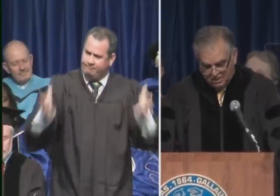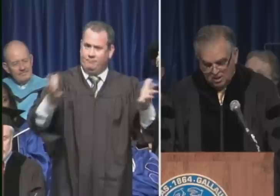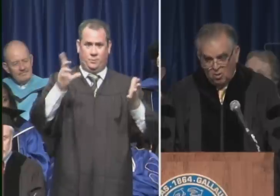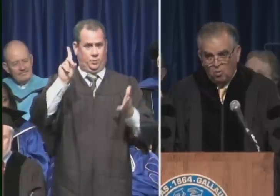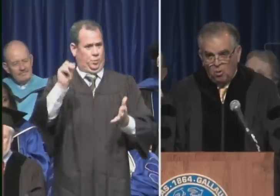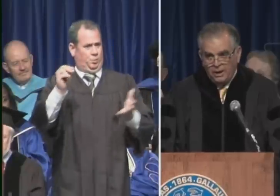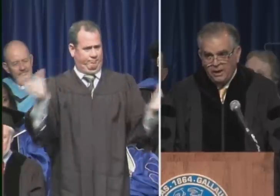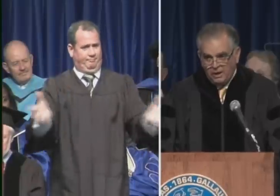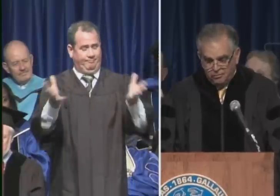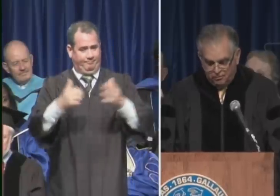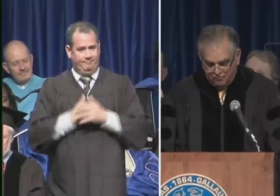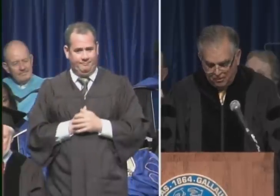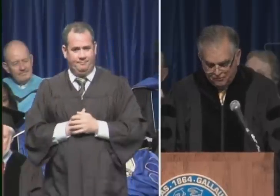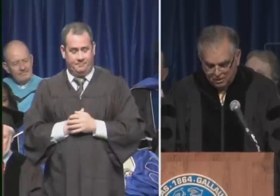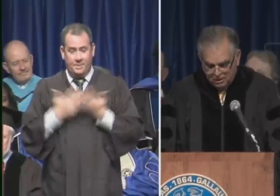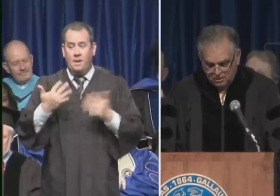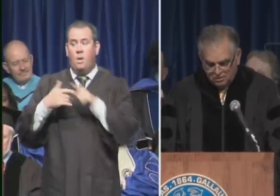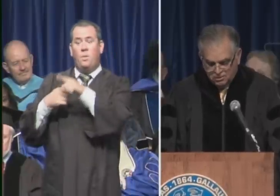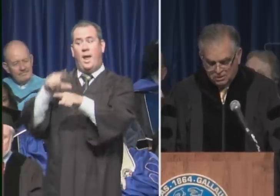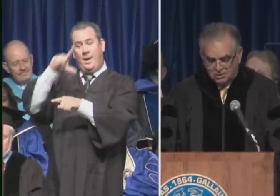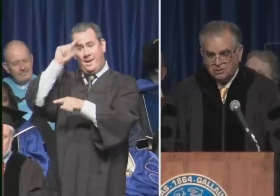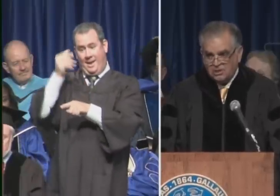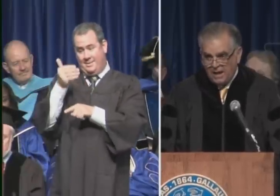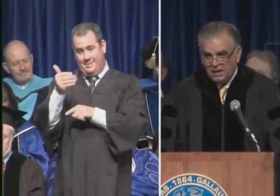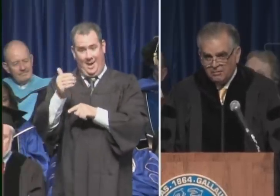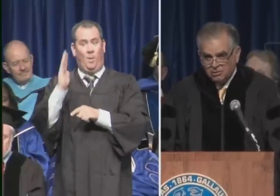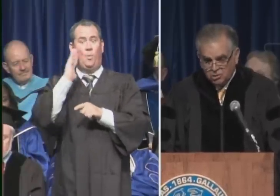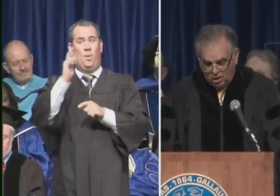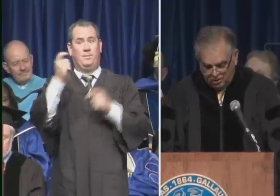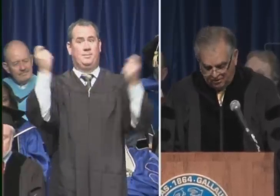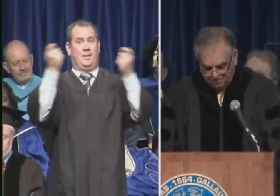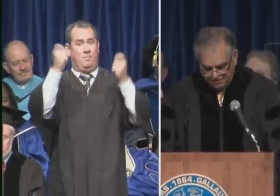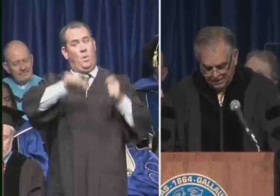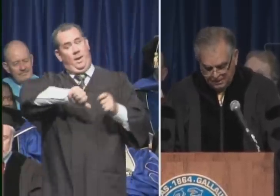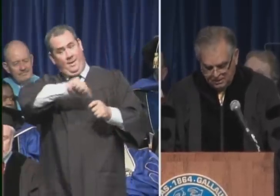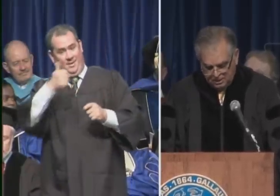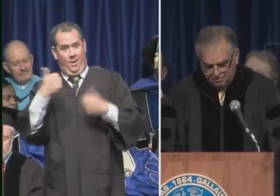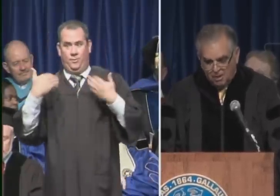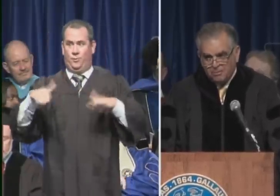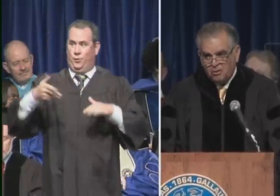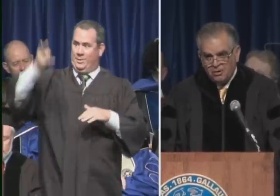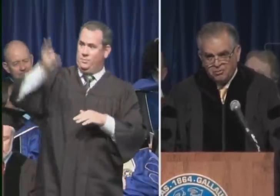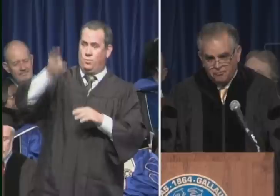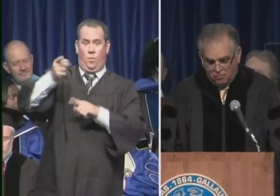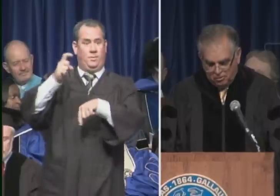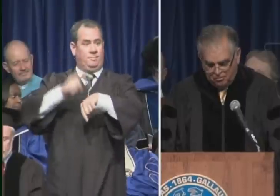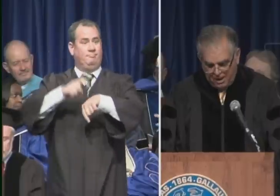150 years since the signing of the charter. In preparation for this milestone,